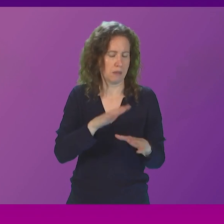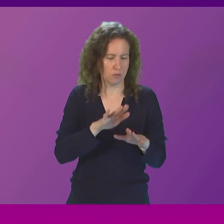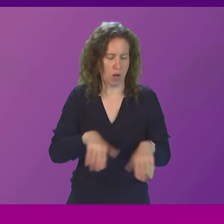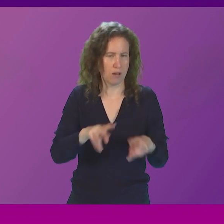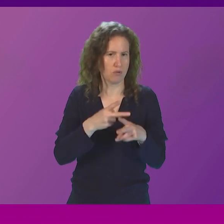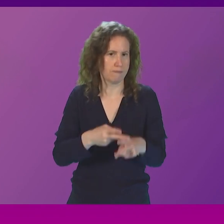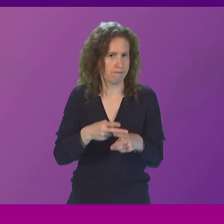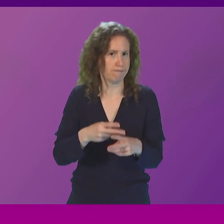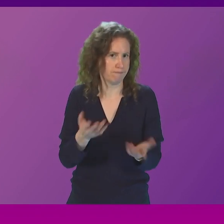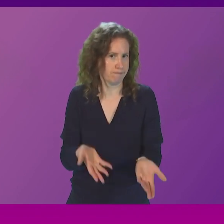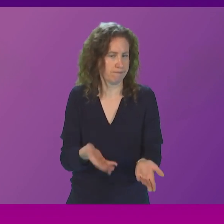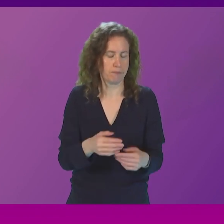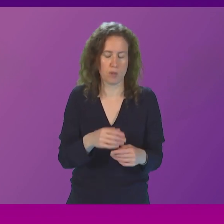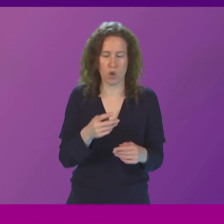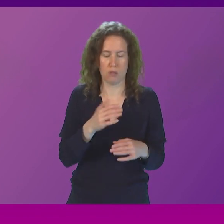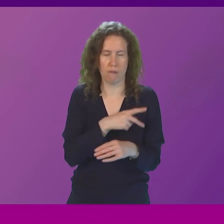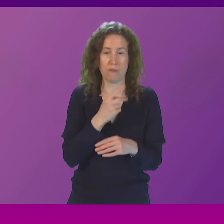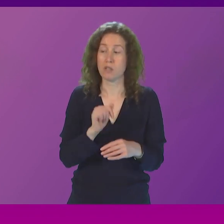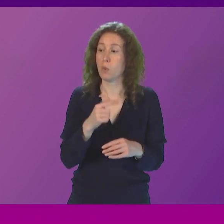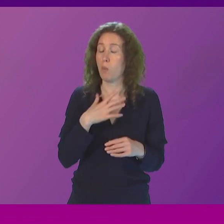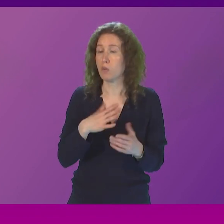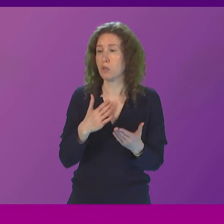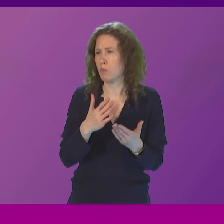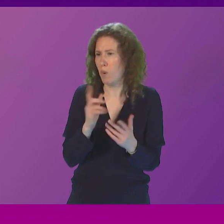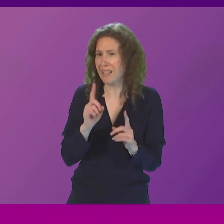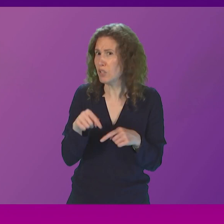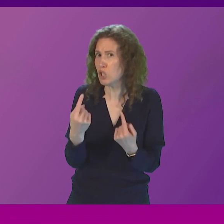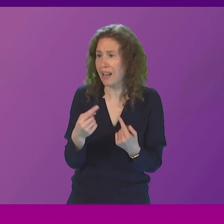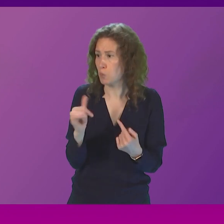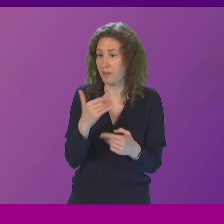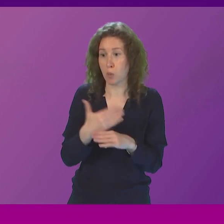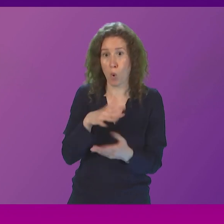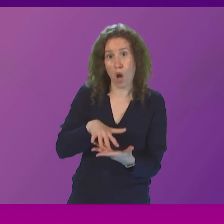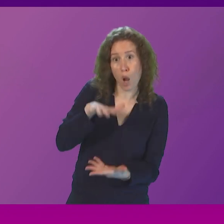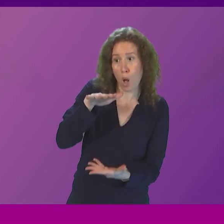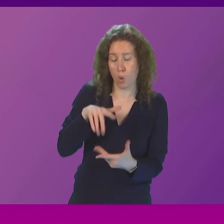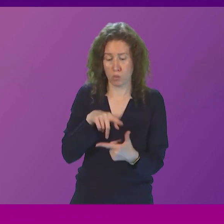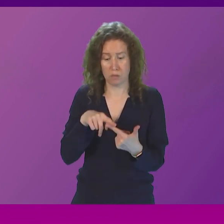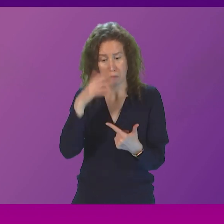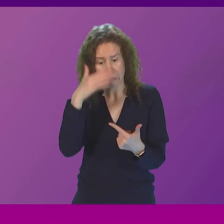To help with challenges such as mental health challenges, workload pressures and the cost